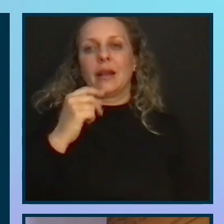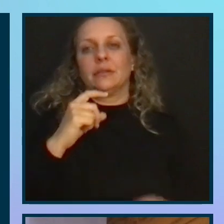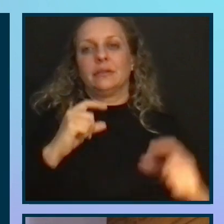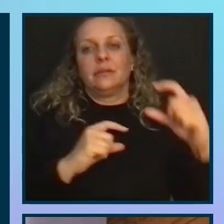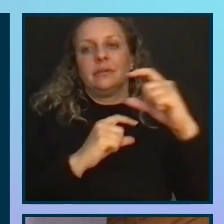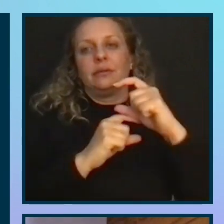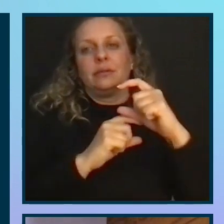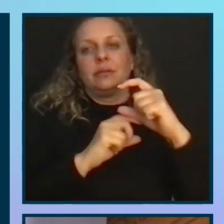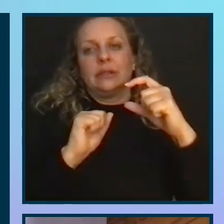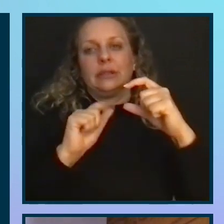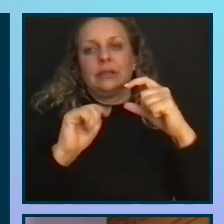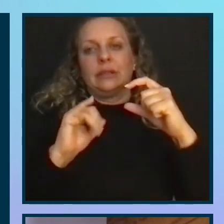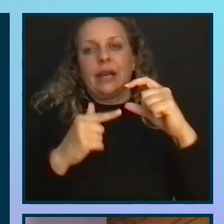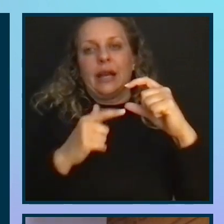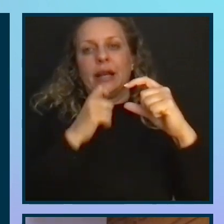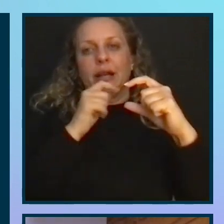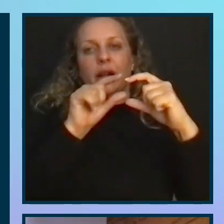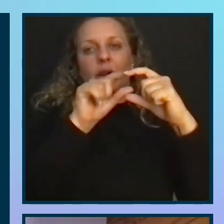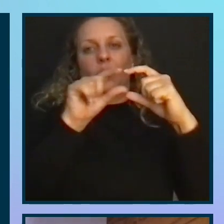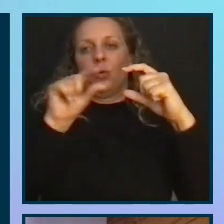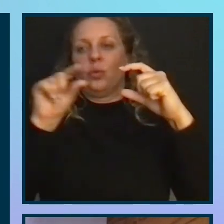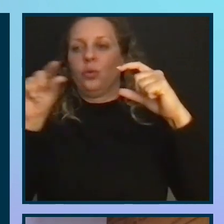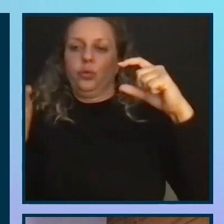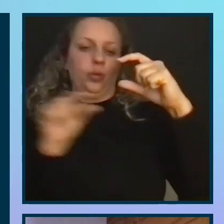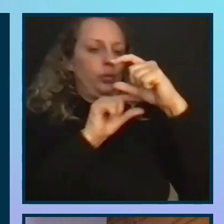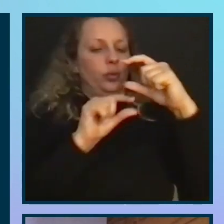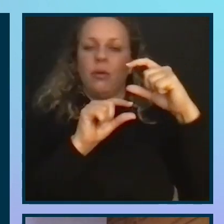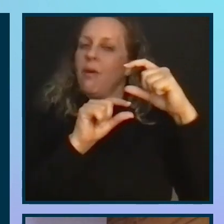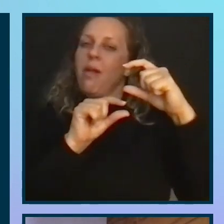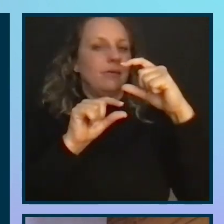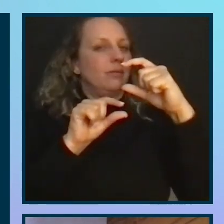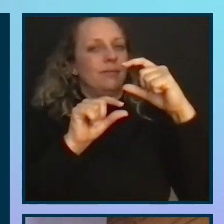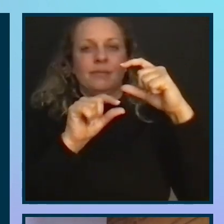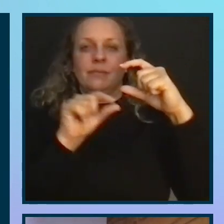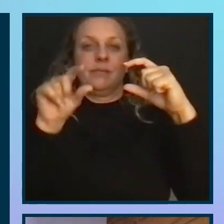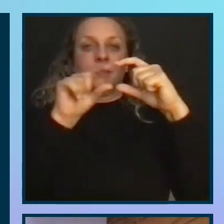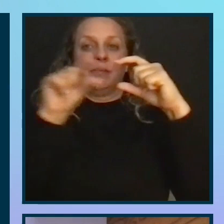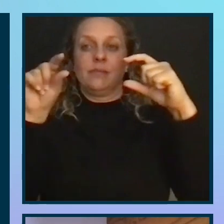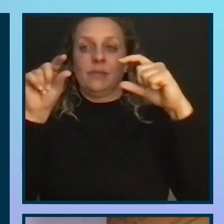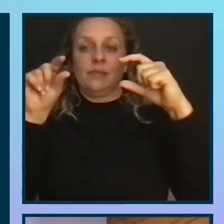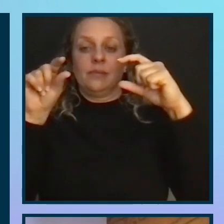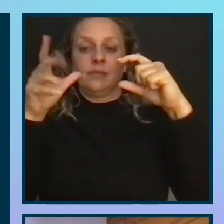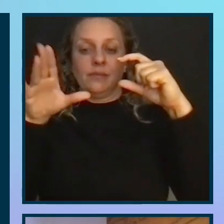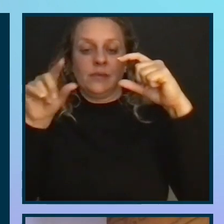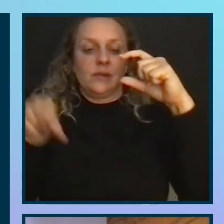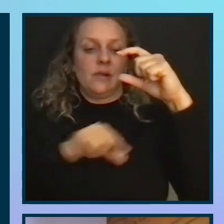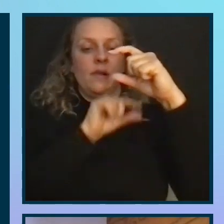words aren't broken up over lines when scaled up, the information is no longer cramped together, quite so much.